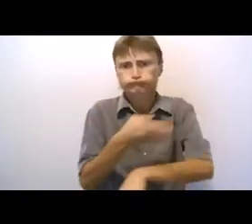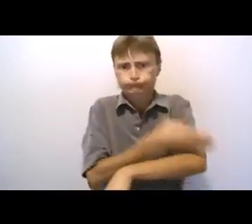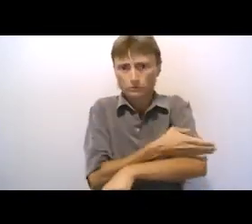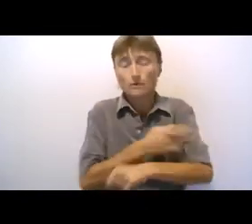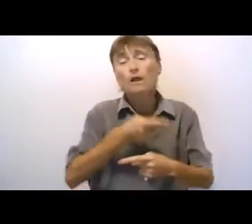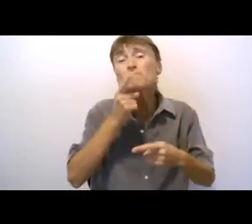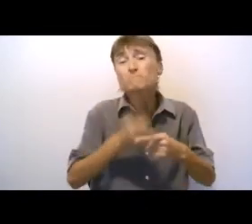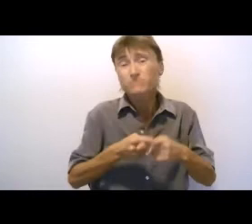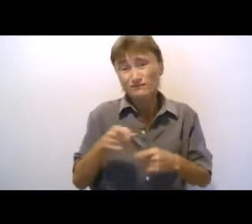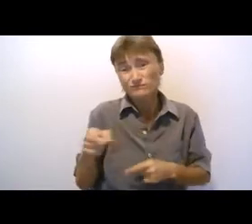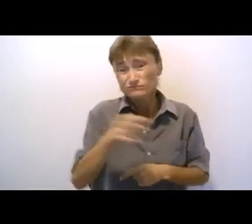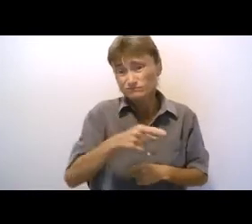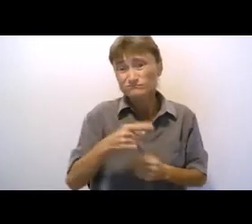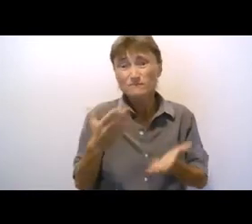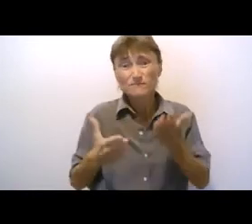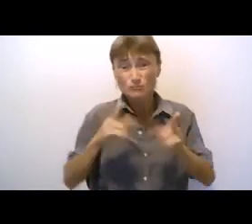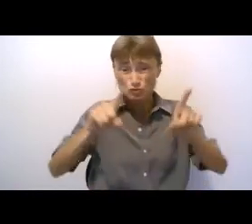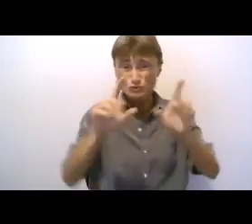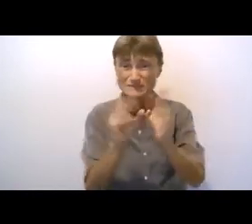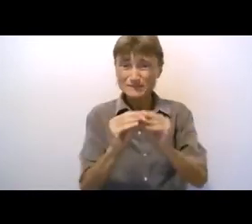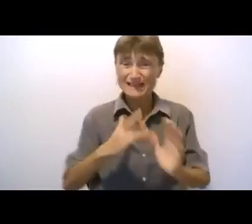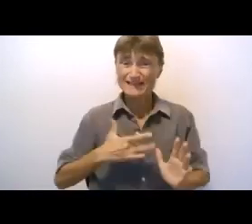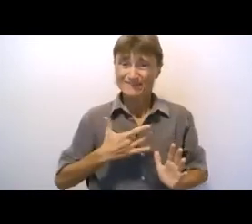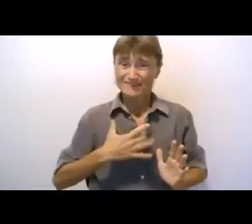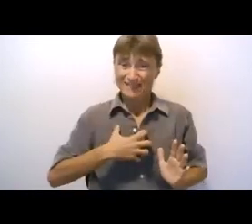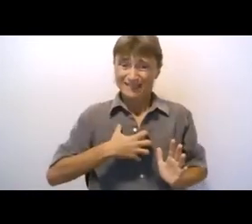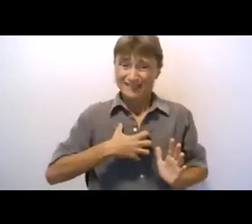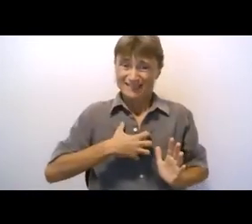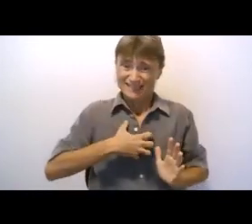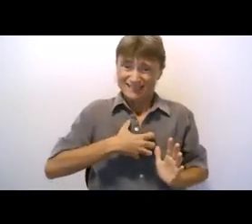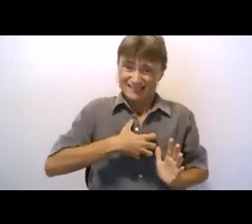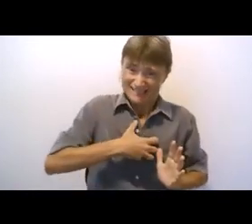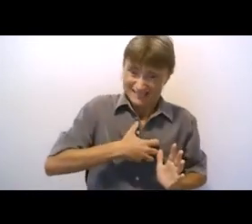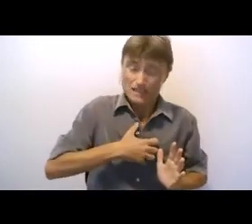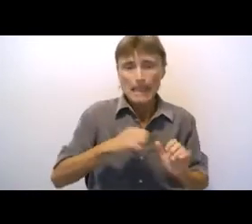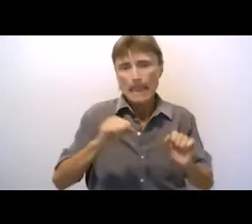you need to leave the room at any time and facilitators, the facilitators, are available